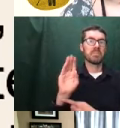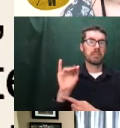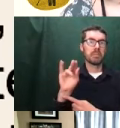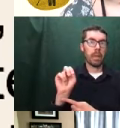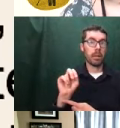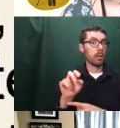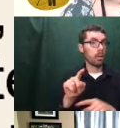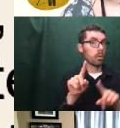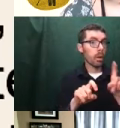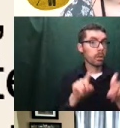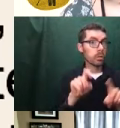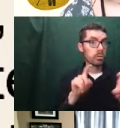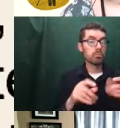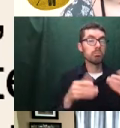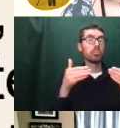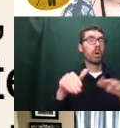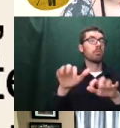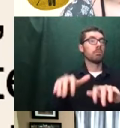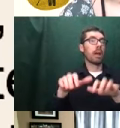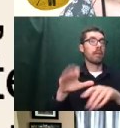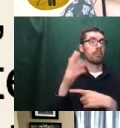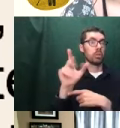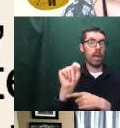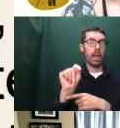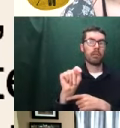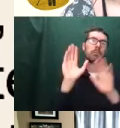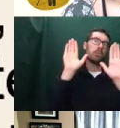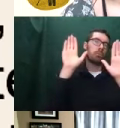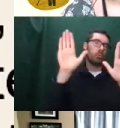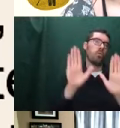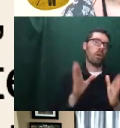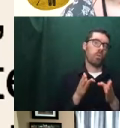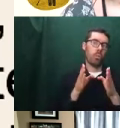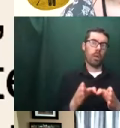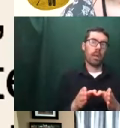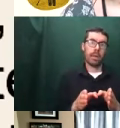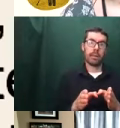them in the chat, that's a great way to ask. Um, if that doesn't meet your access needs